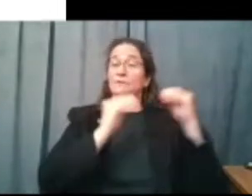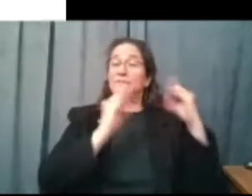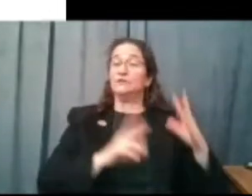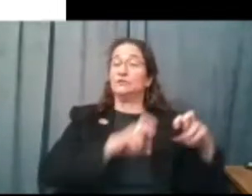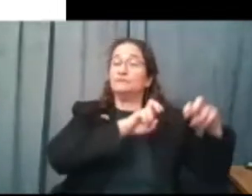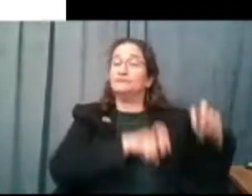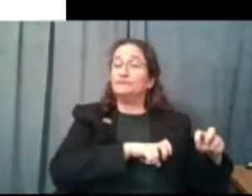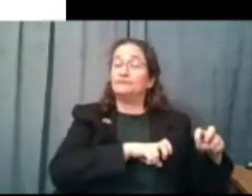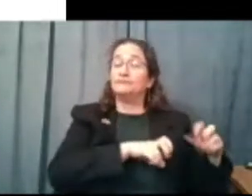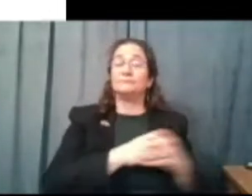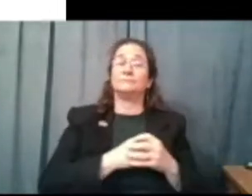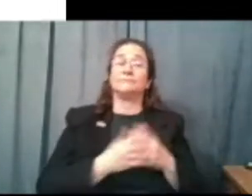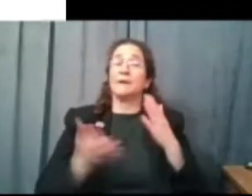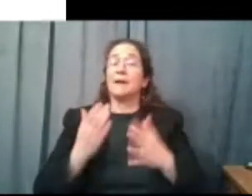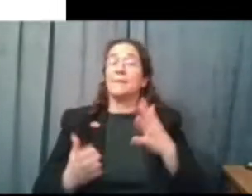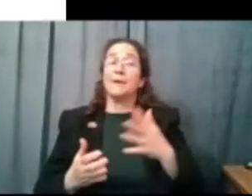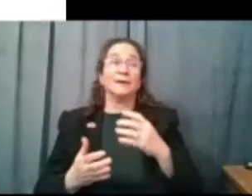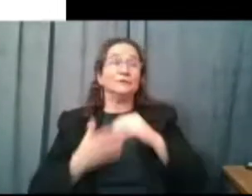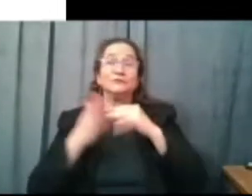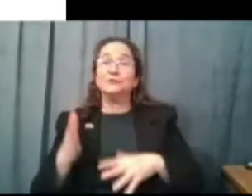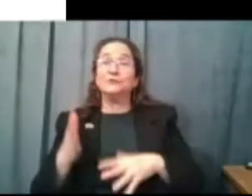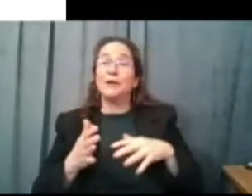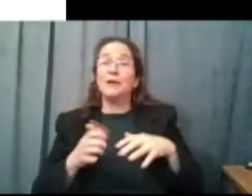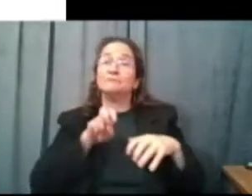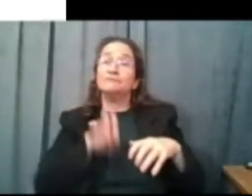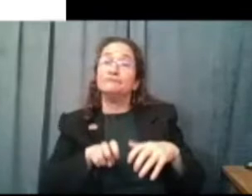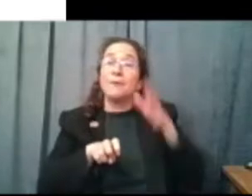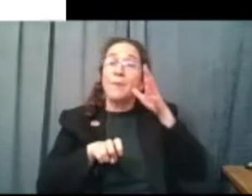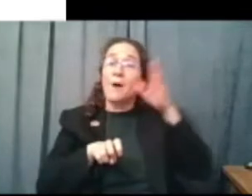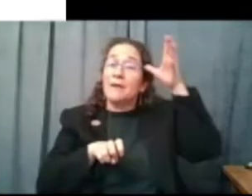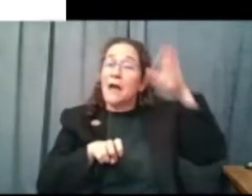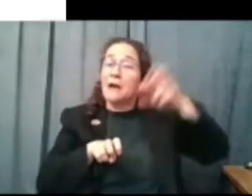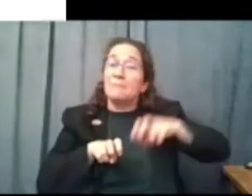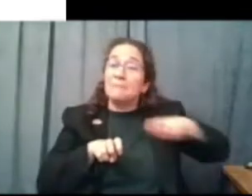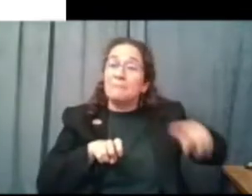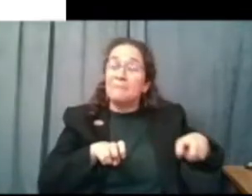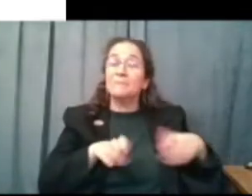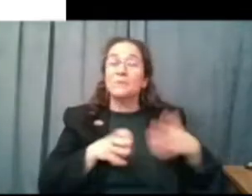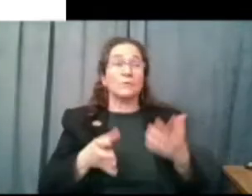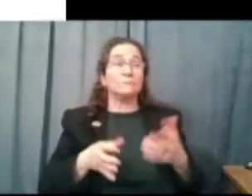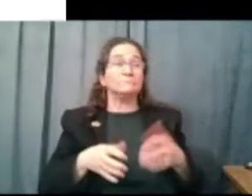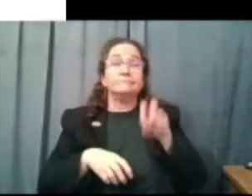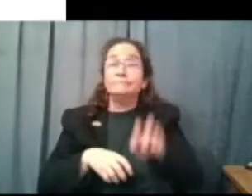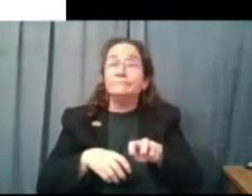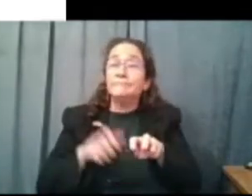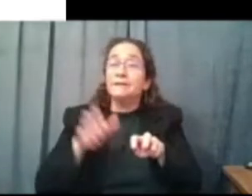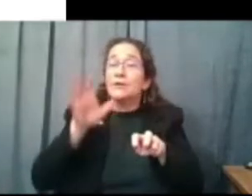If you're a student or Grandma or Grandpa, just let us know in the chat box.